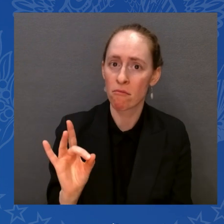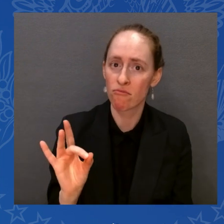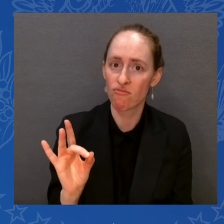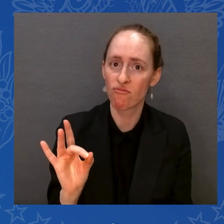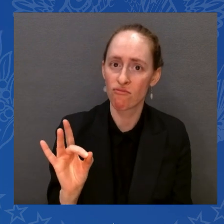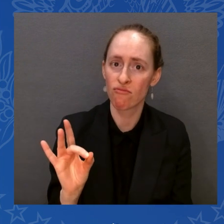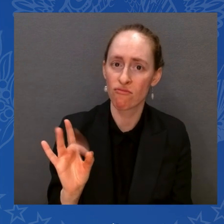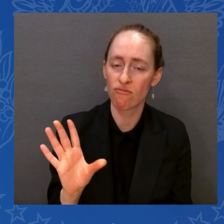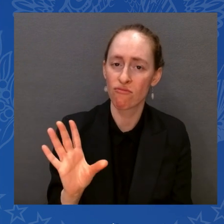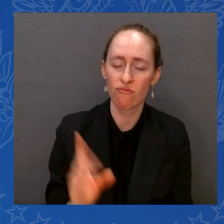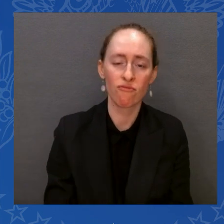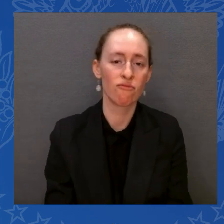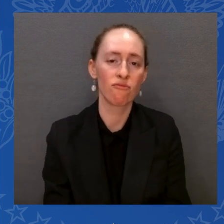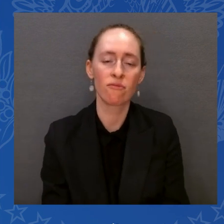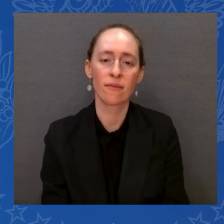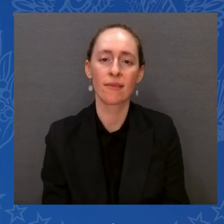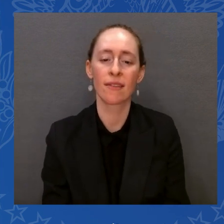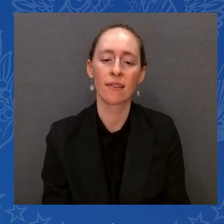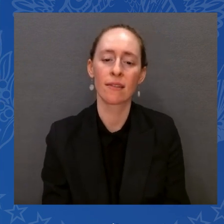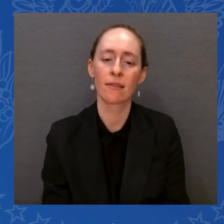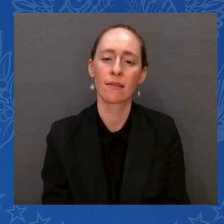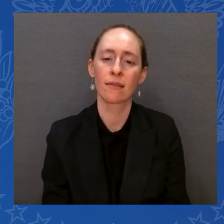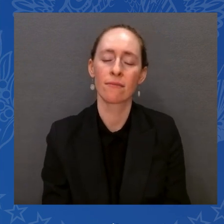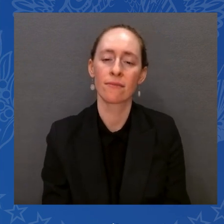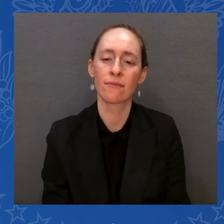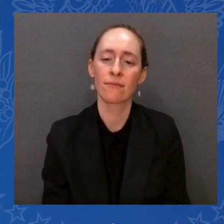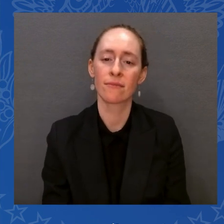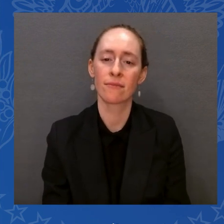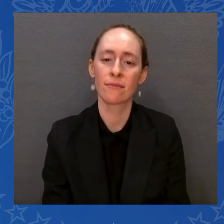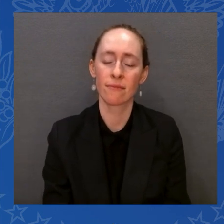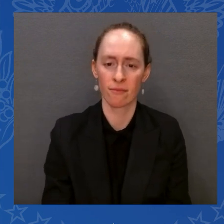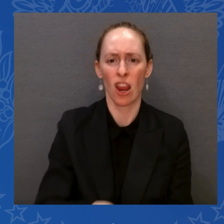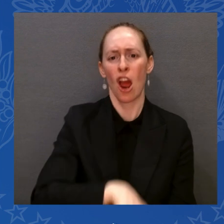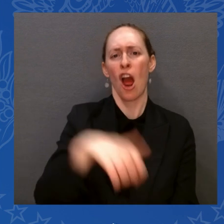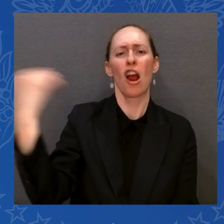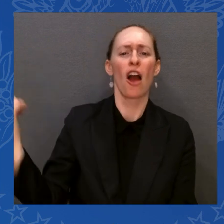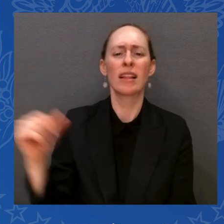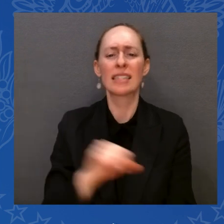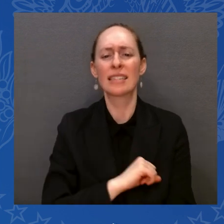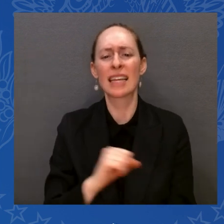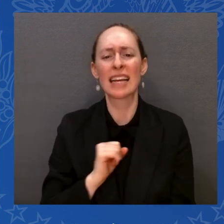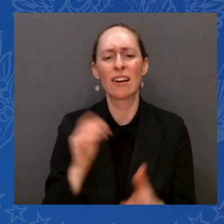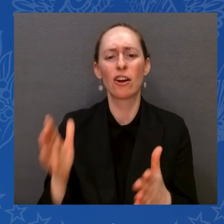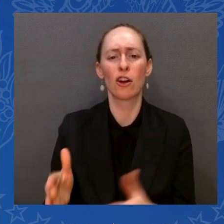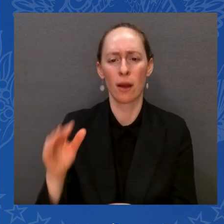you know, there's a senator named Mike Lee, who was also yelling, you know, "Liar, liar, house on fire"